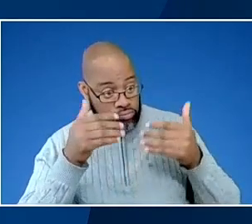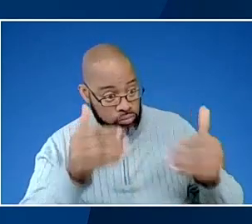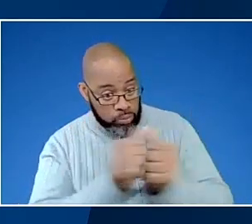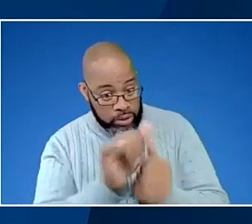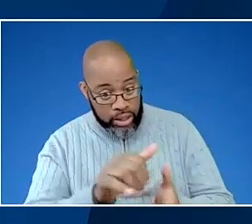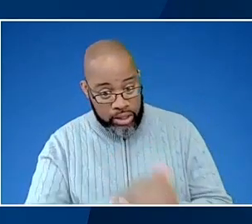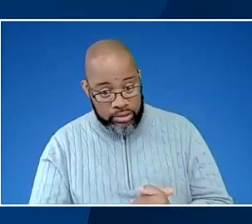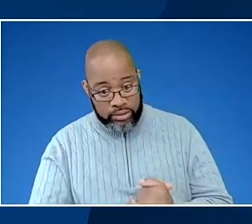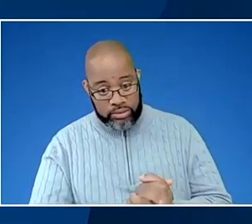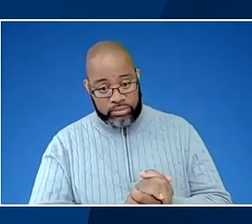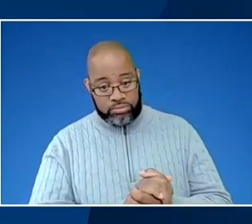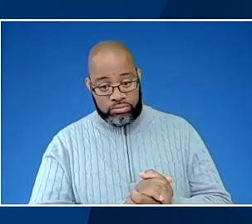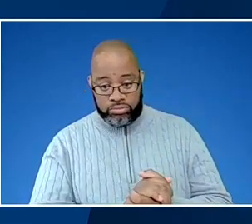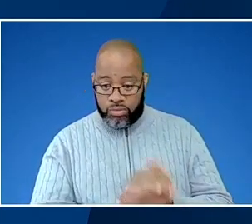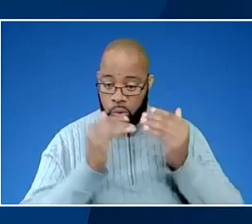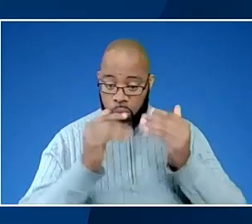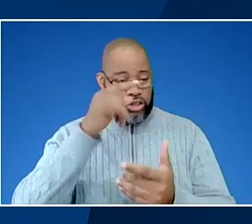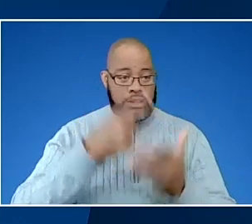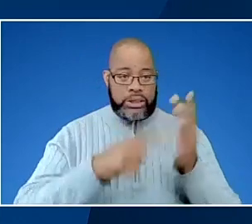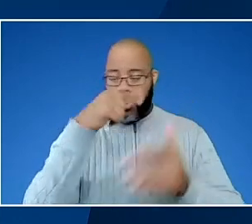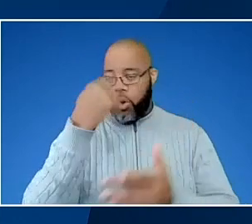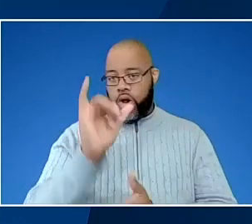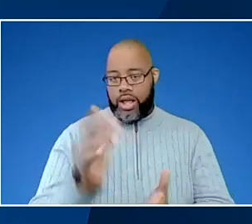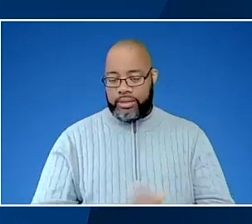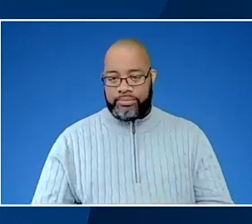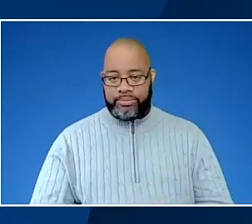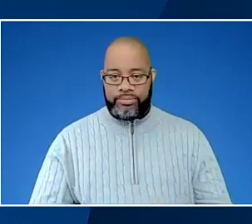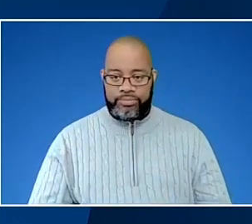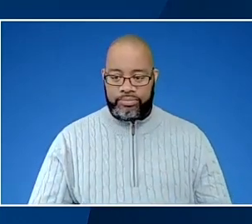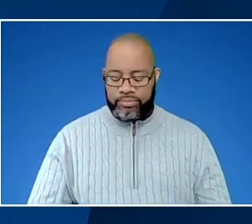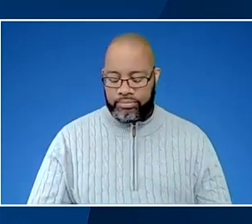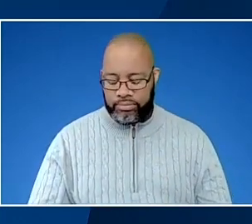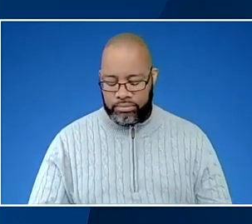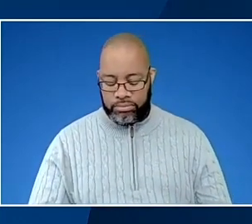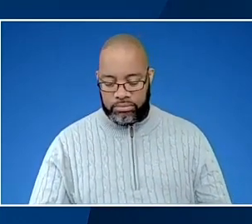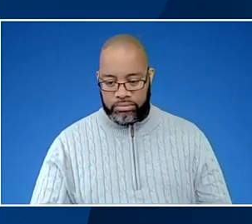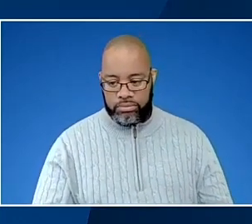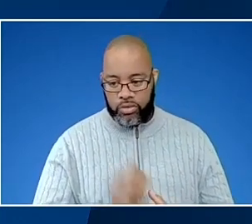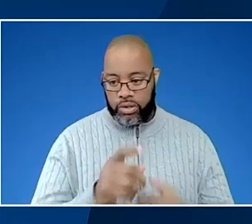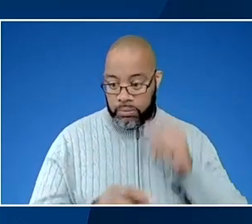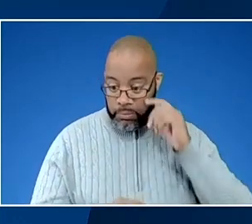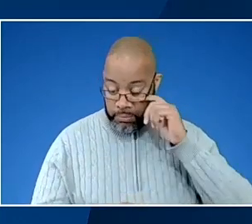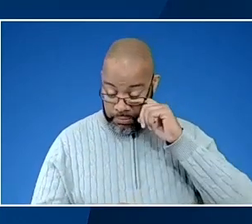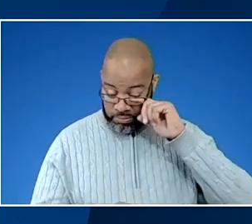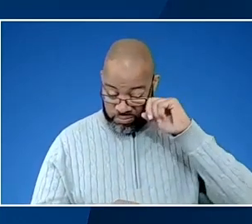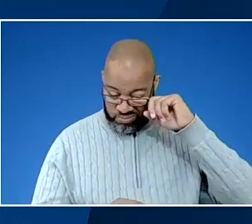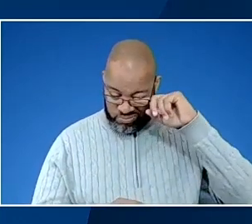Let's talk logistics, see what it looks like. Alright, so, we'll have about an hour to